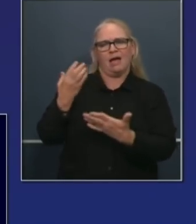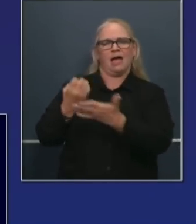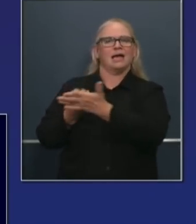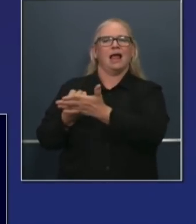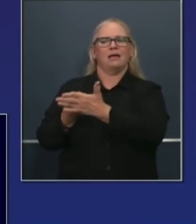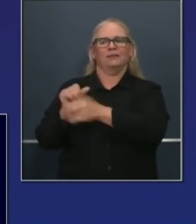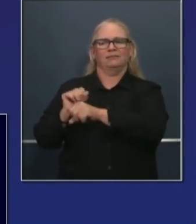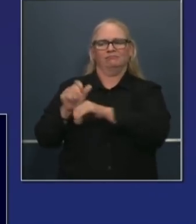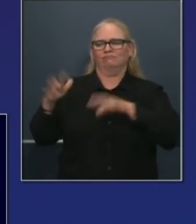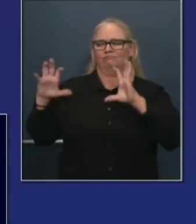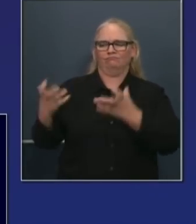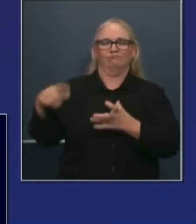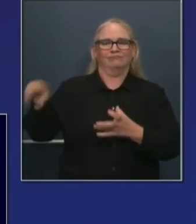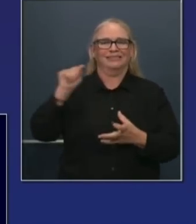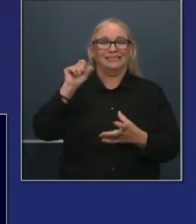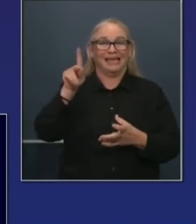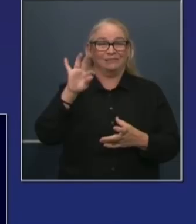INFORMATION AND BE ABLE TO